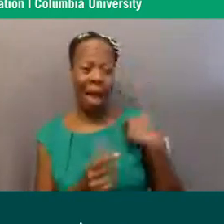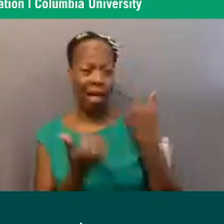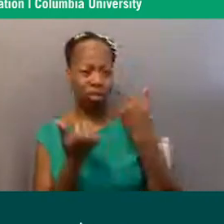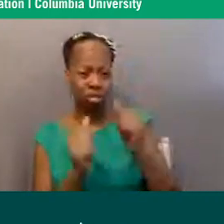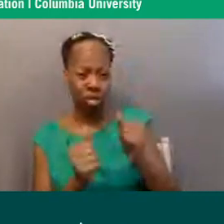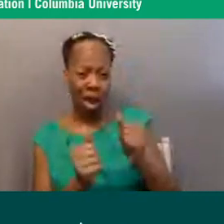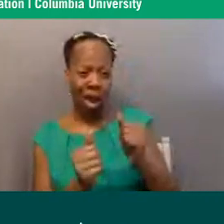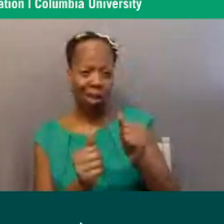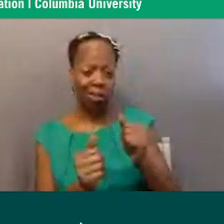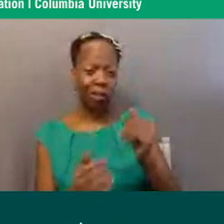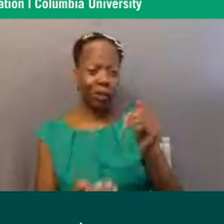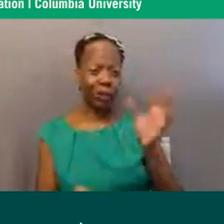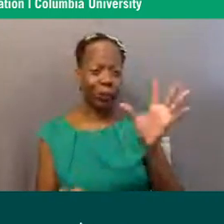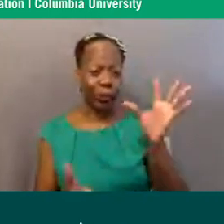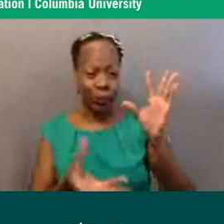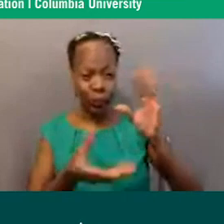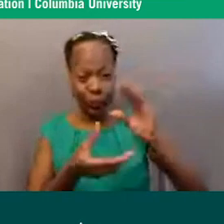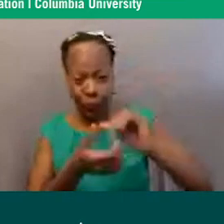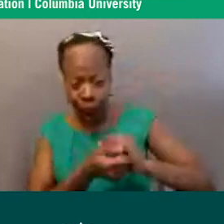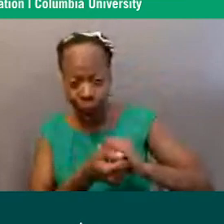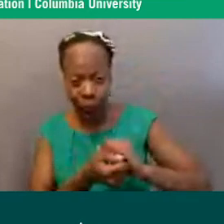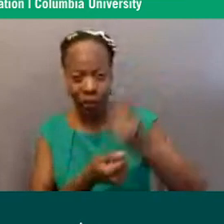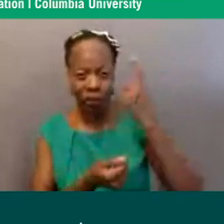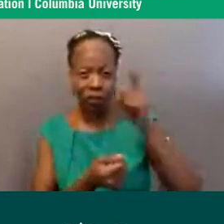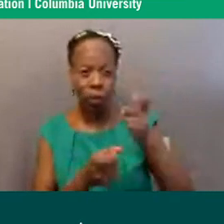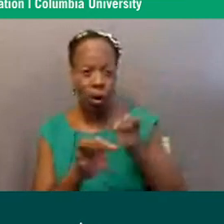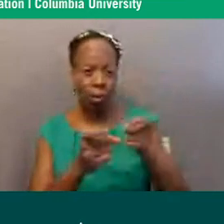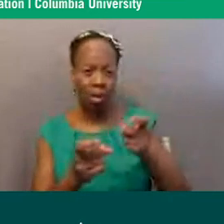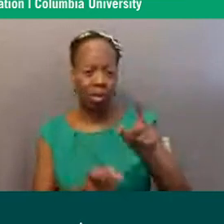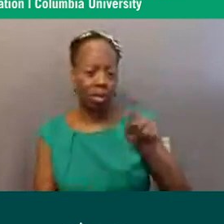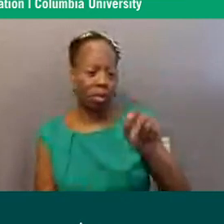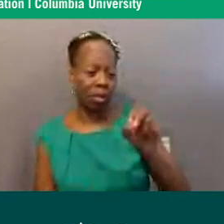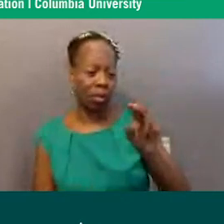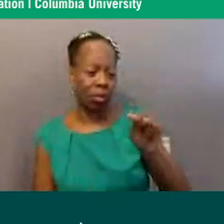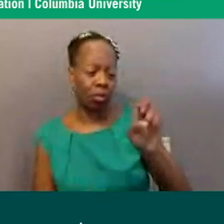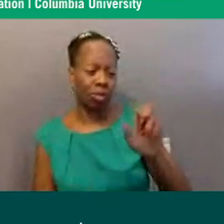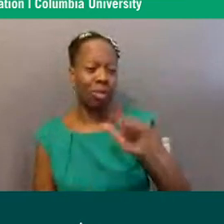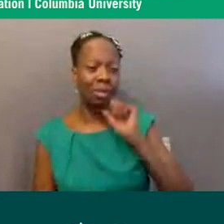to manage the tone, not simply a surgery or injections,